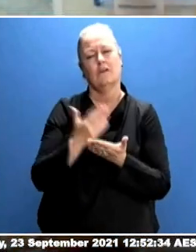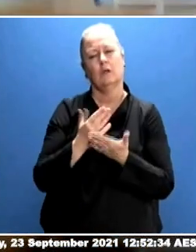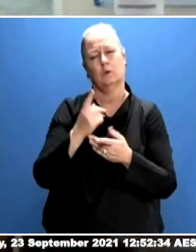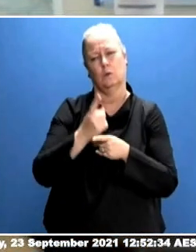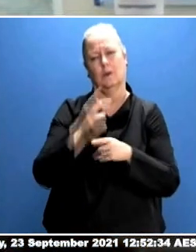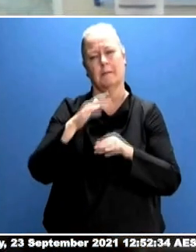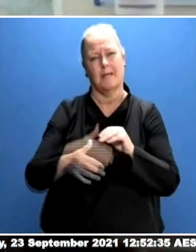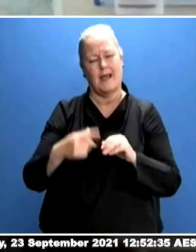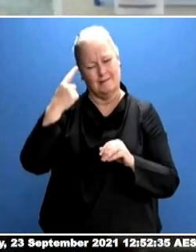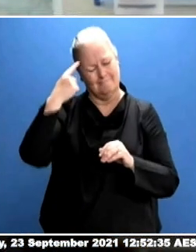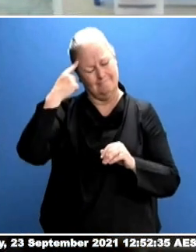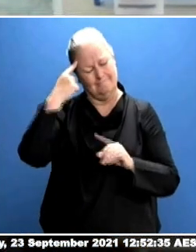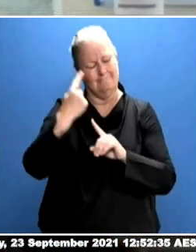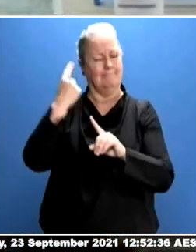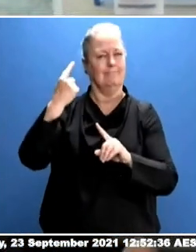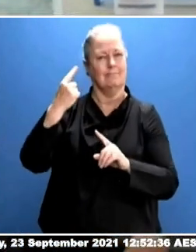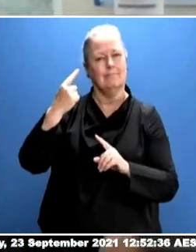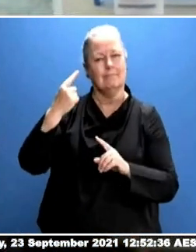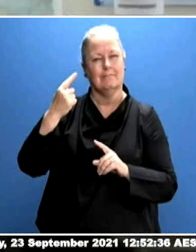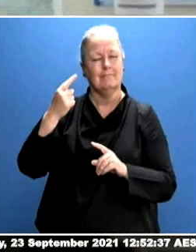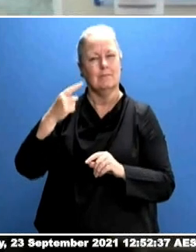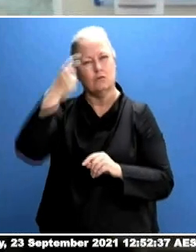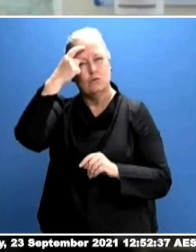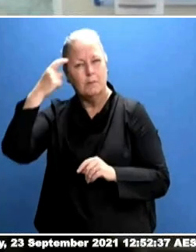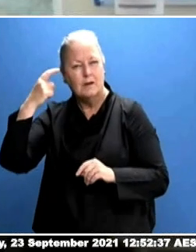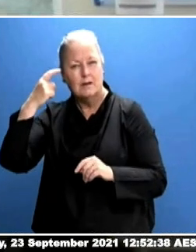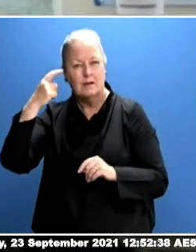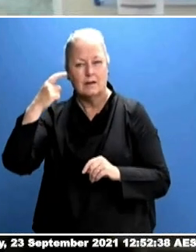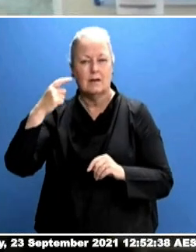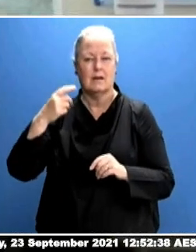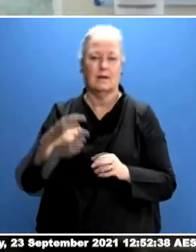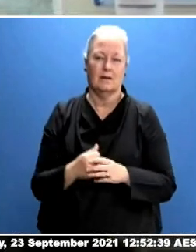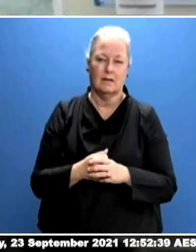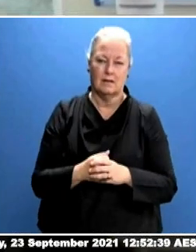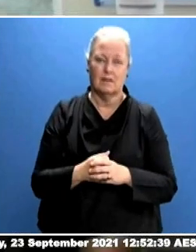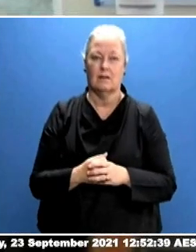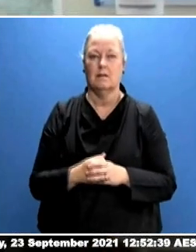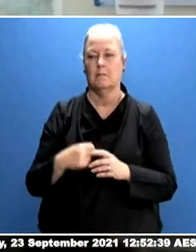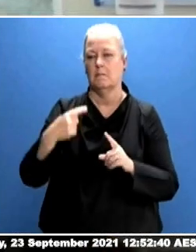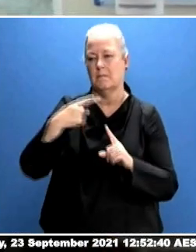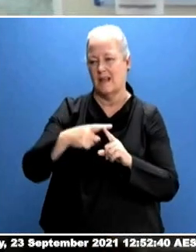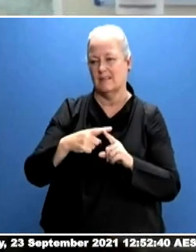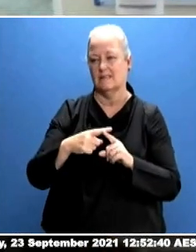does have that effect of a disability to a person's normal functioning.